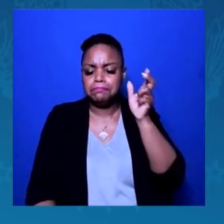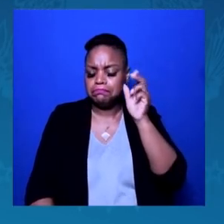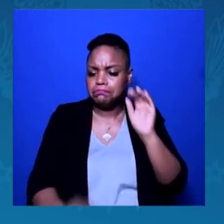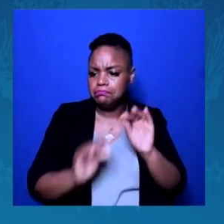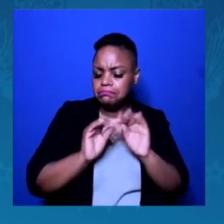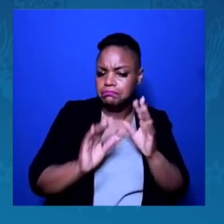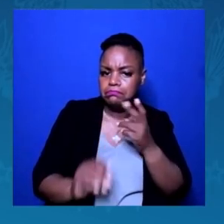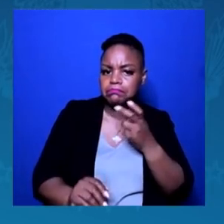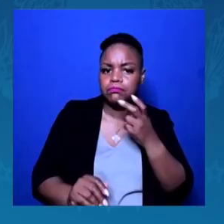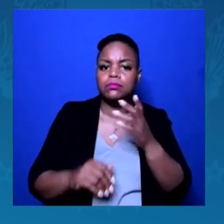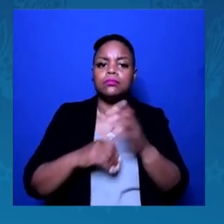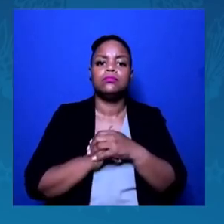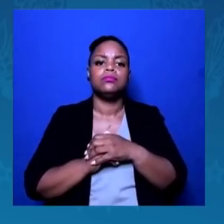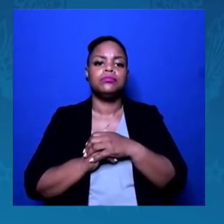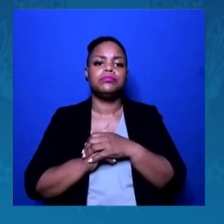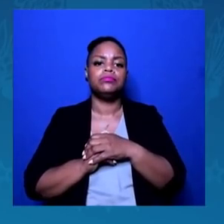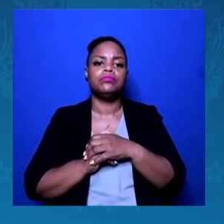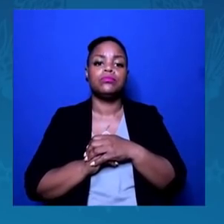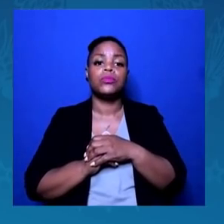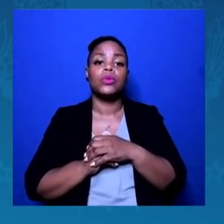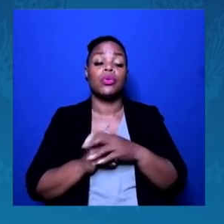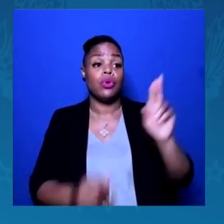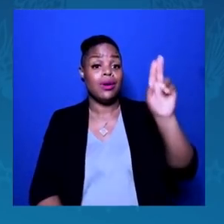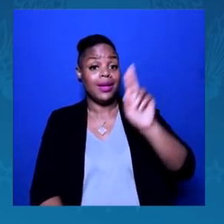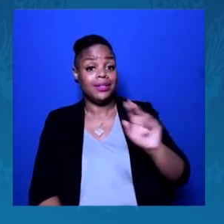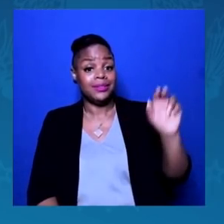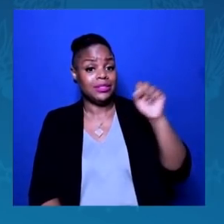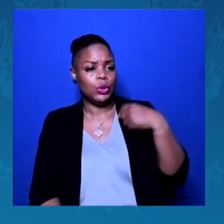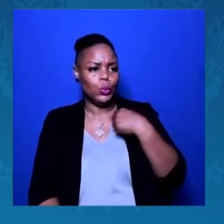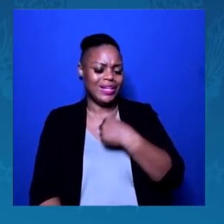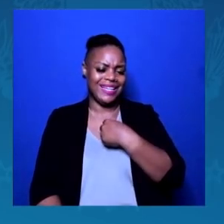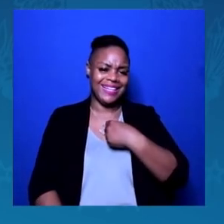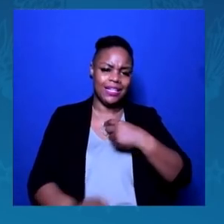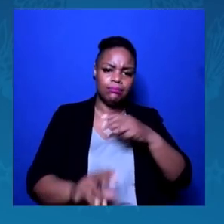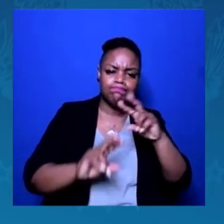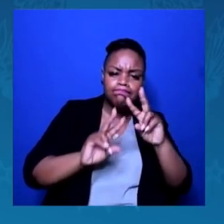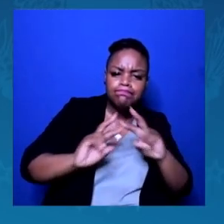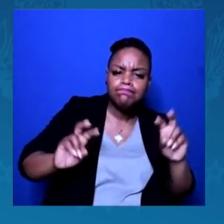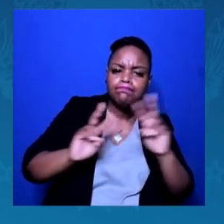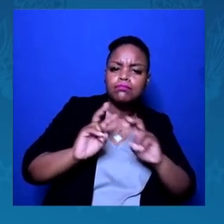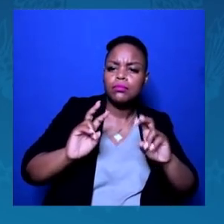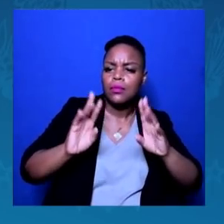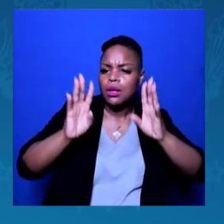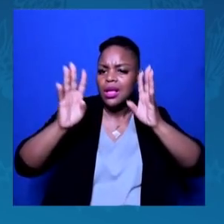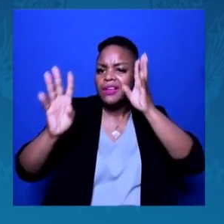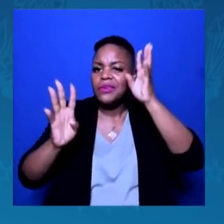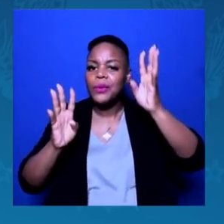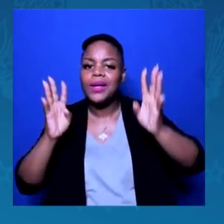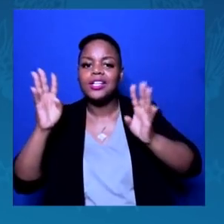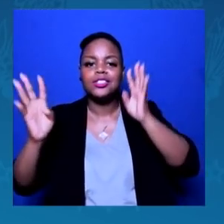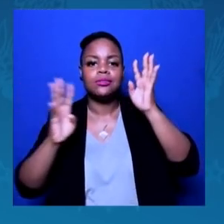That's both about an investment in innovation and technology and also thinking about how we can grow our economies